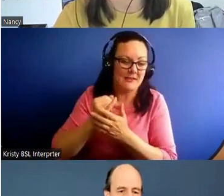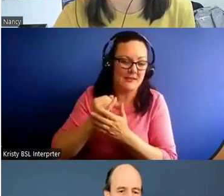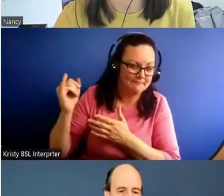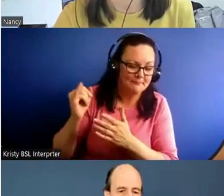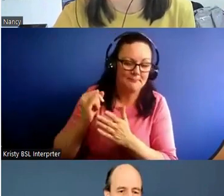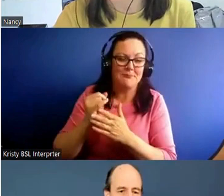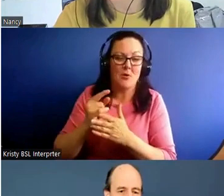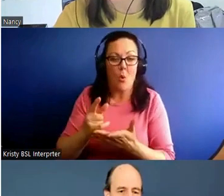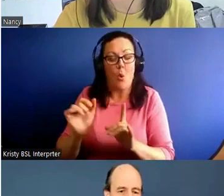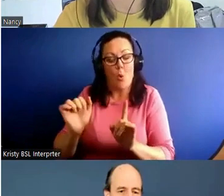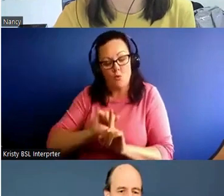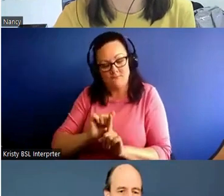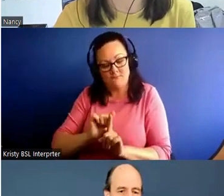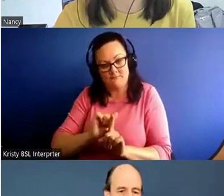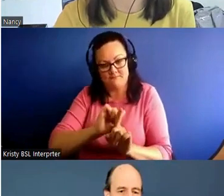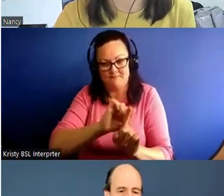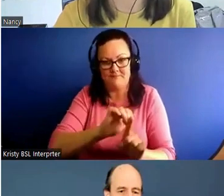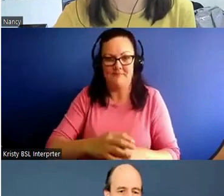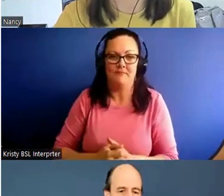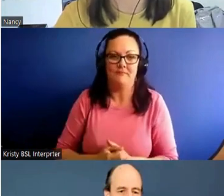The building blocks of monitoring evaluation